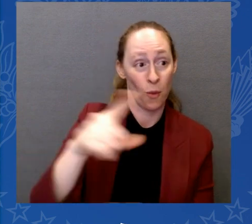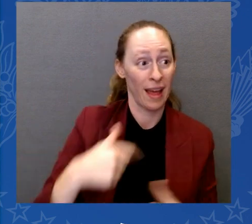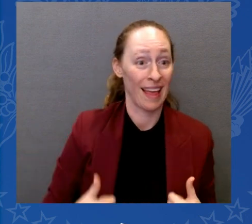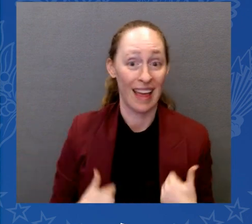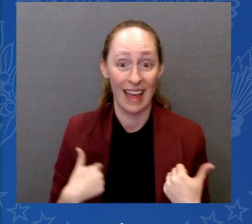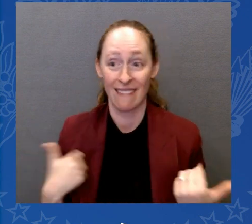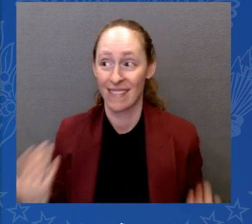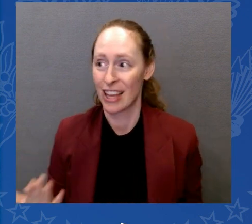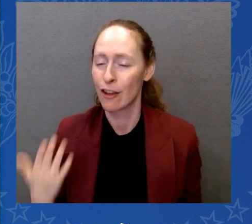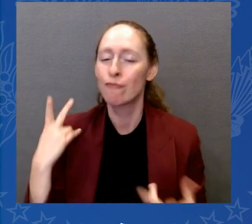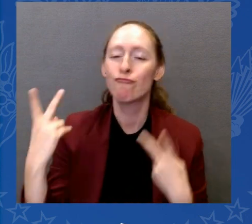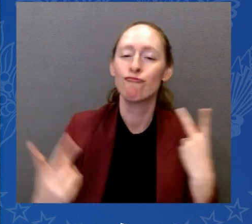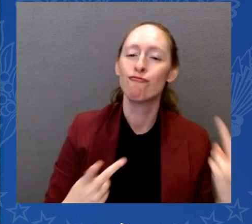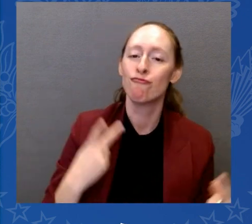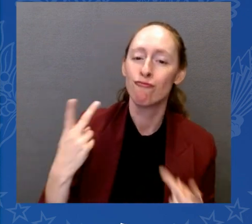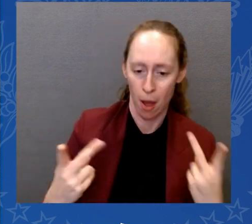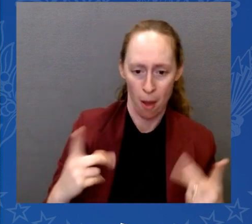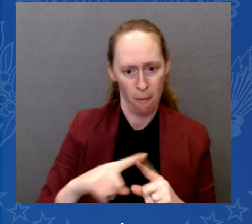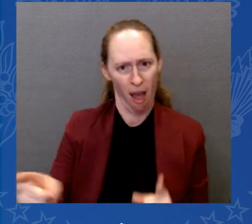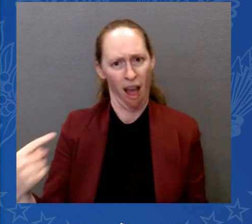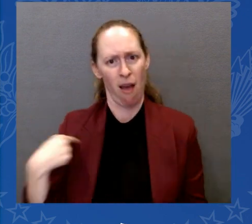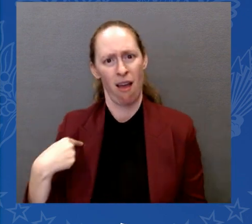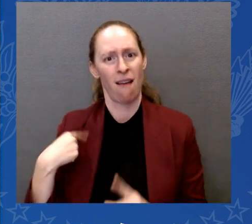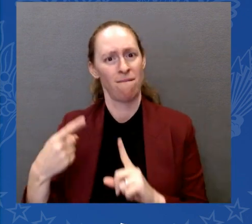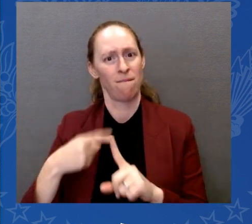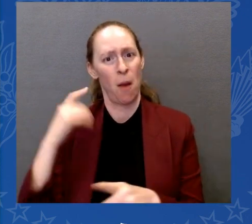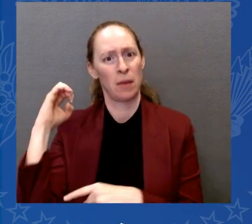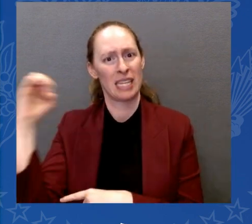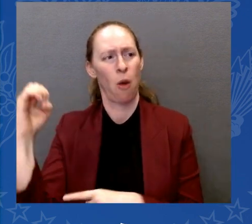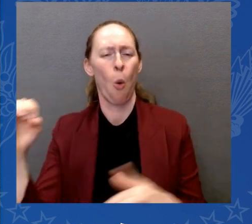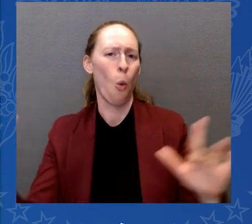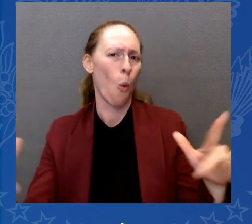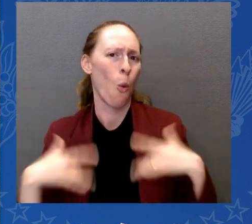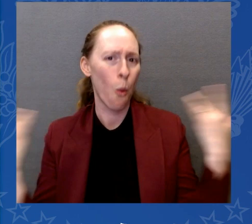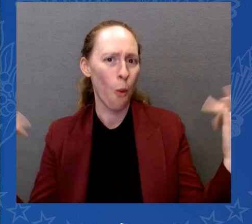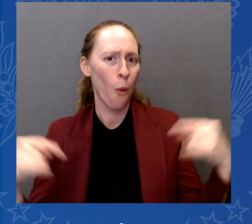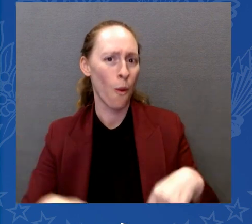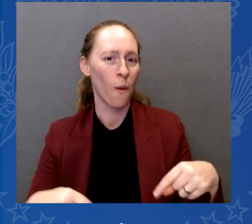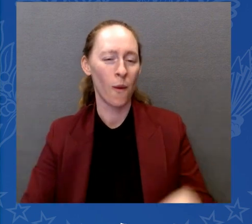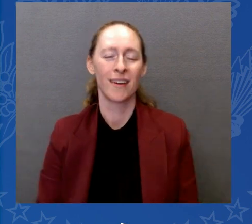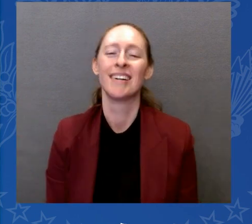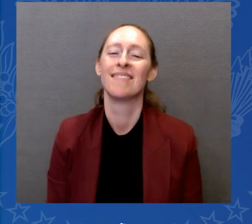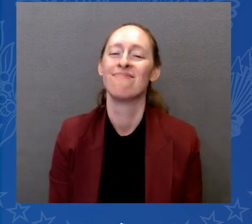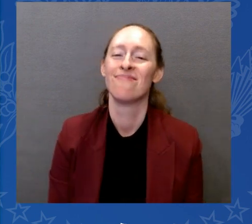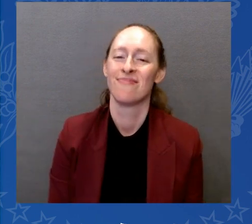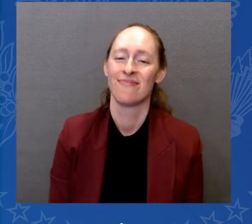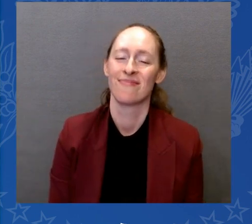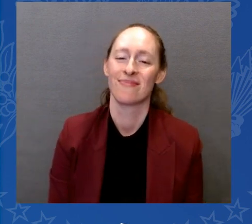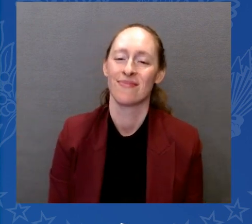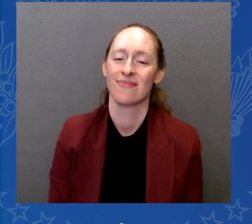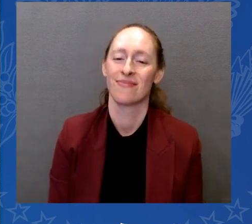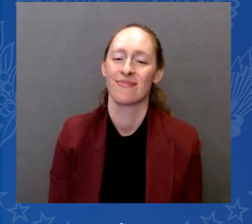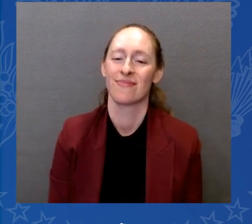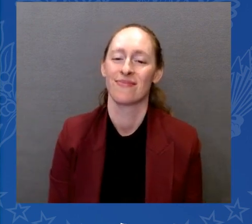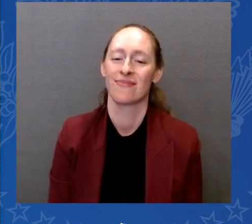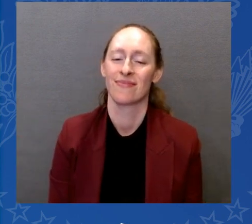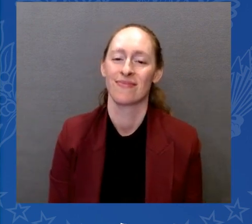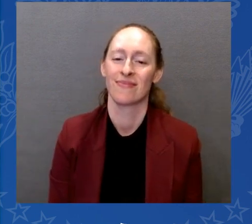Today, as Commander-in-Chief, it's a true honor to be joined by two of the few surviving veterans of the original 10th Mountain Division.